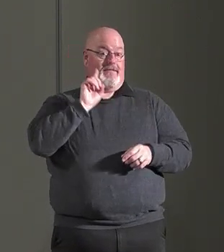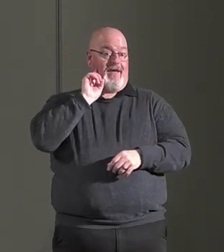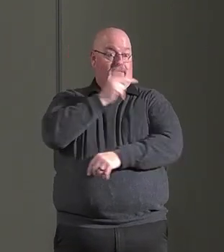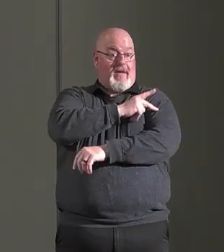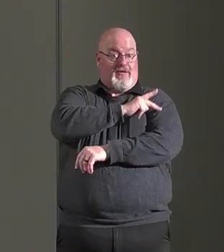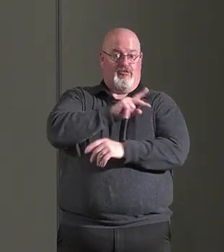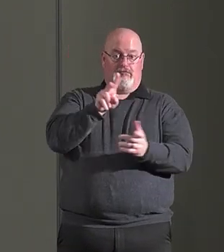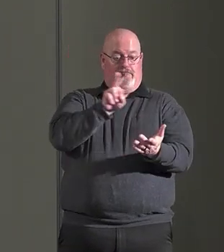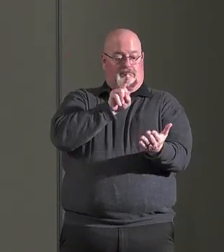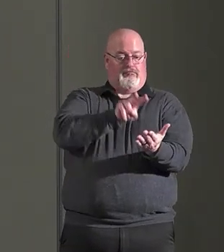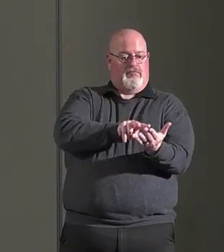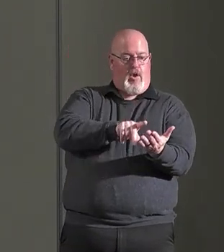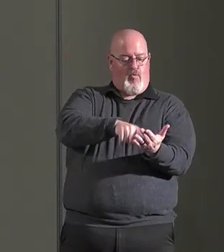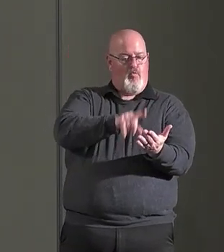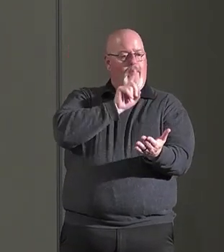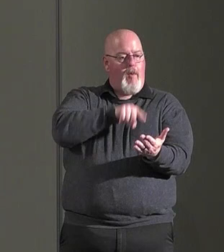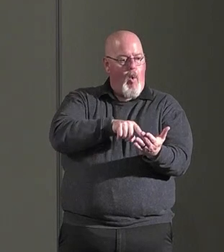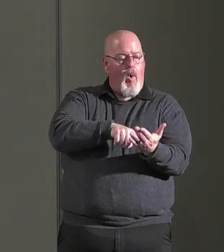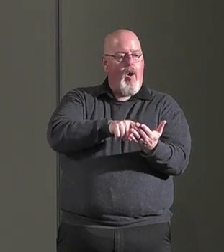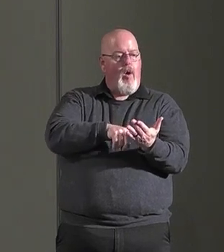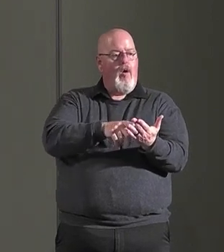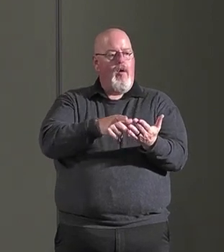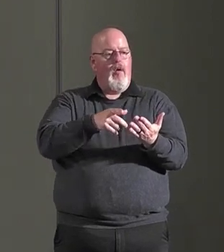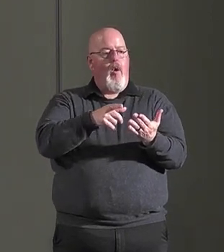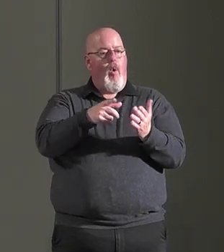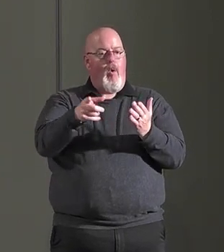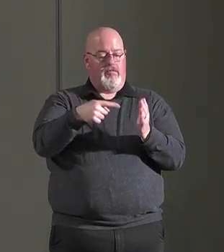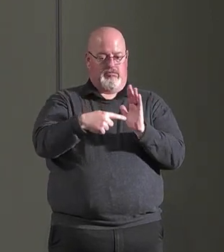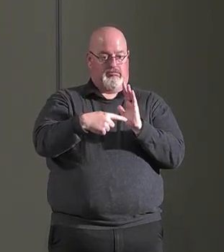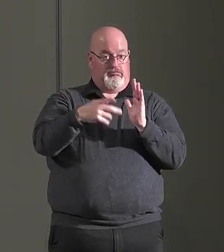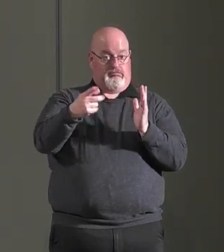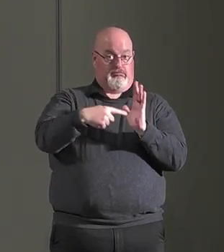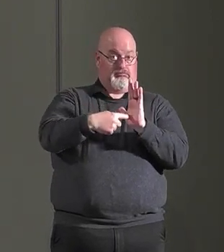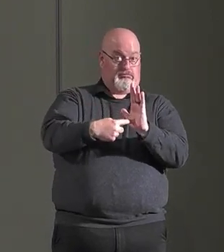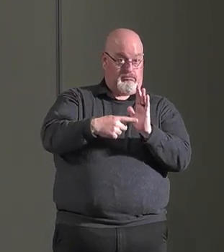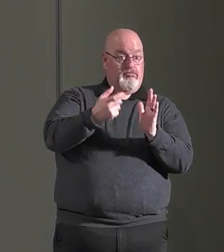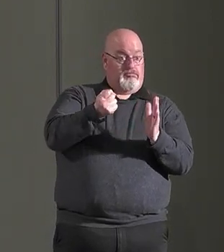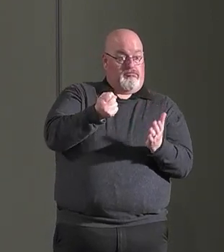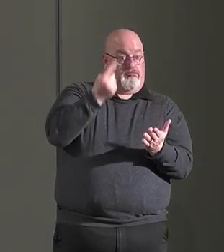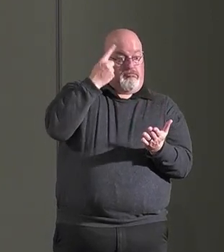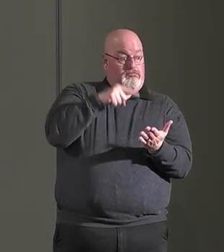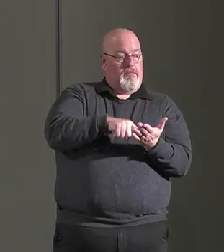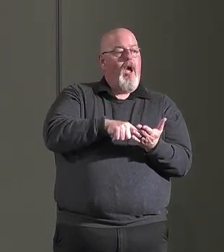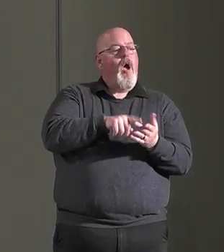to look at the reports or the demonstration to understand it, but they also have to split